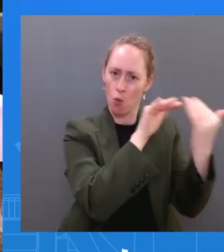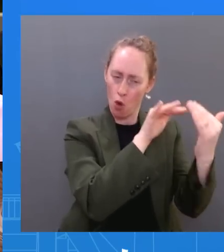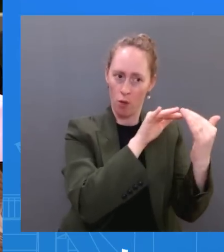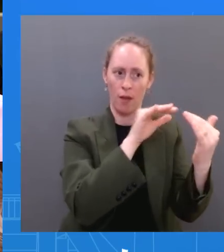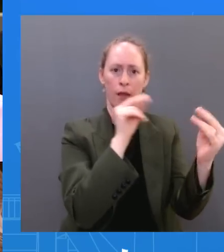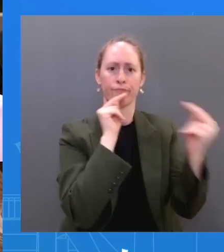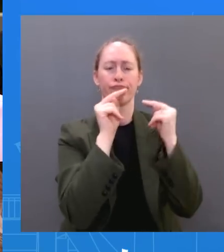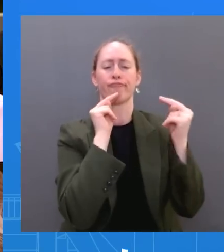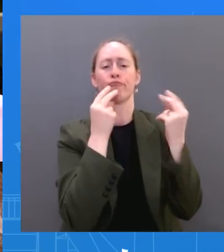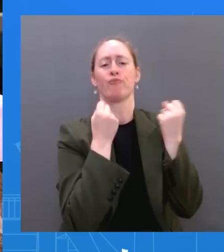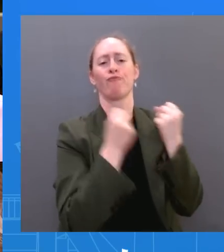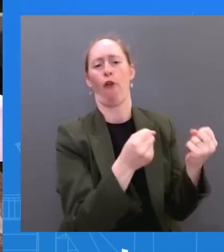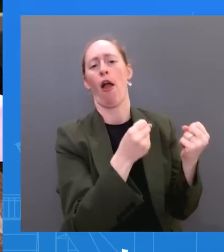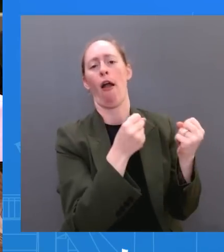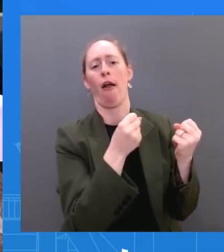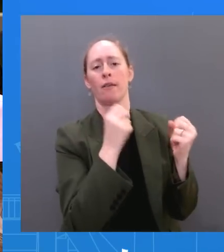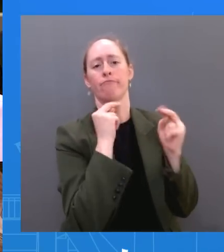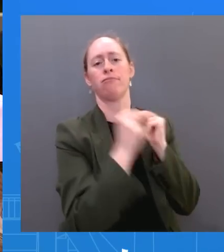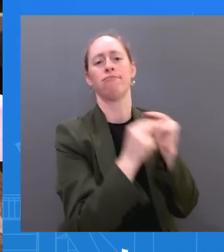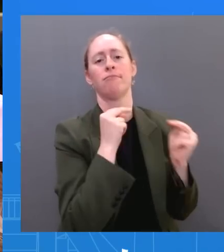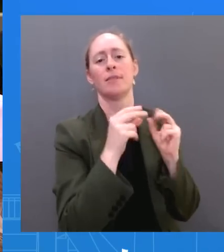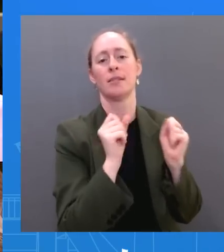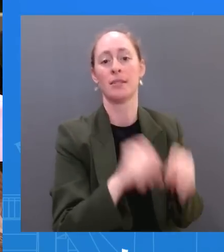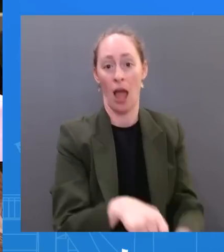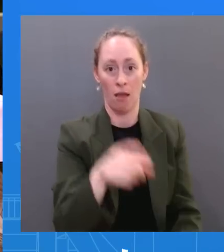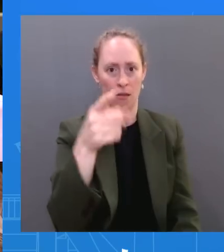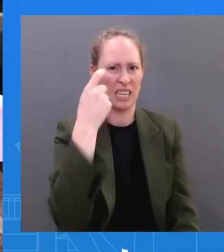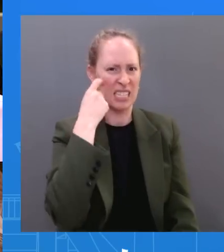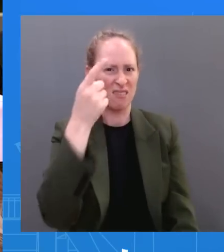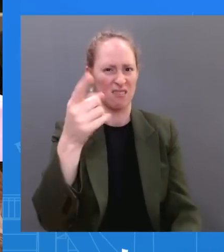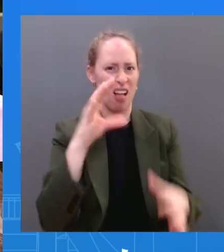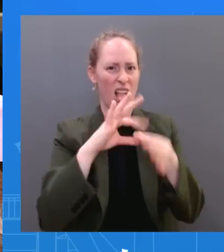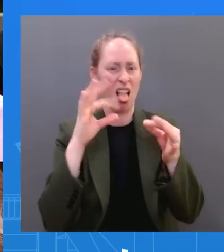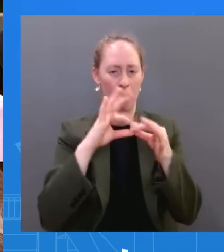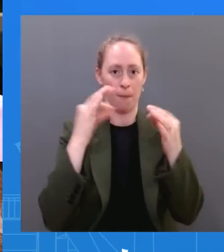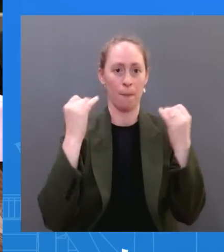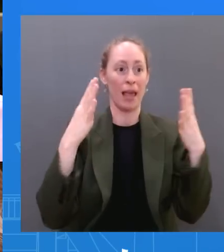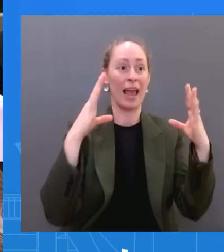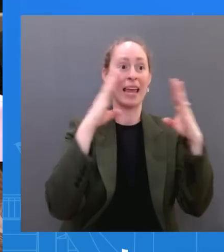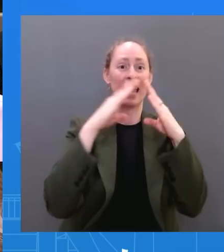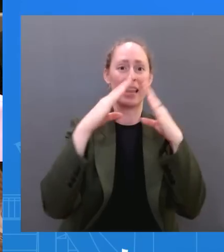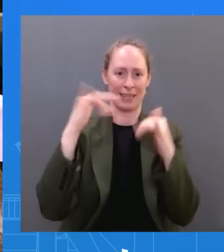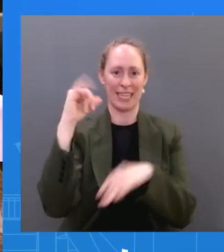But as you and the President work with Ukrainian leaders to figure out what that strategy